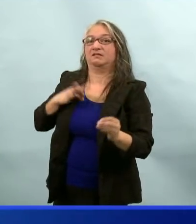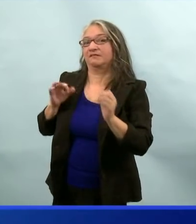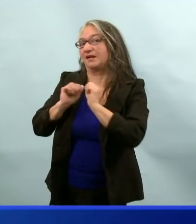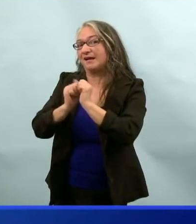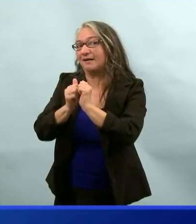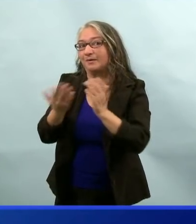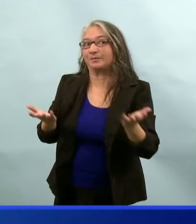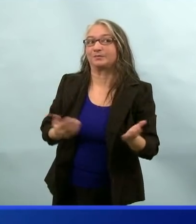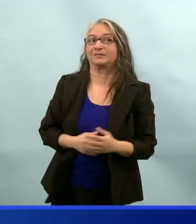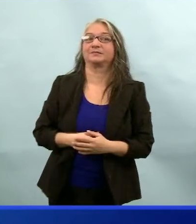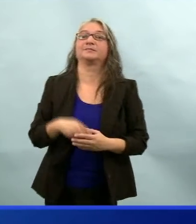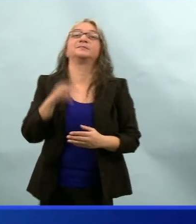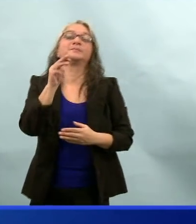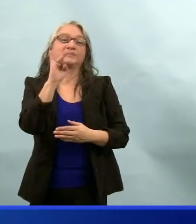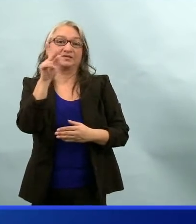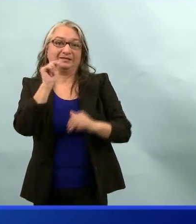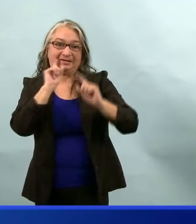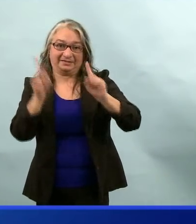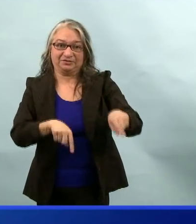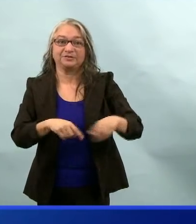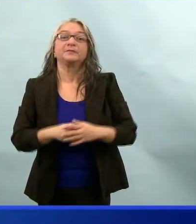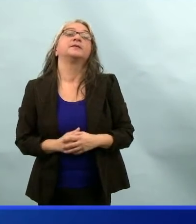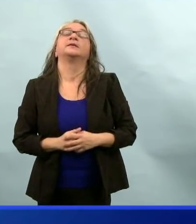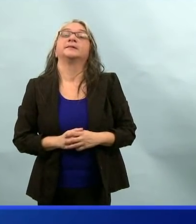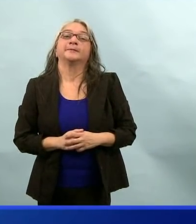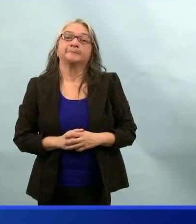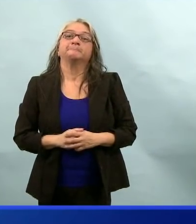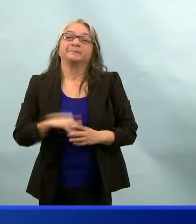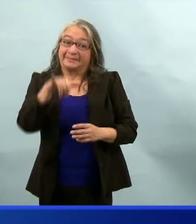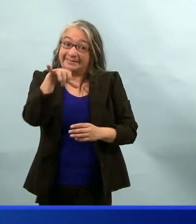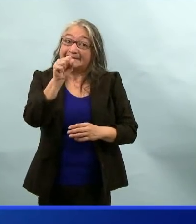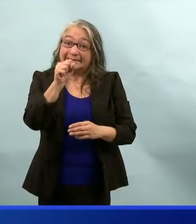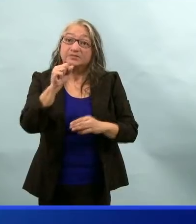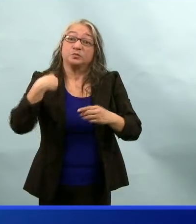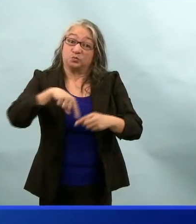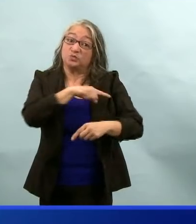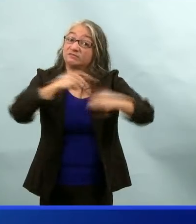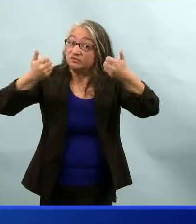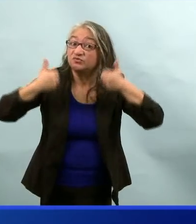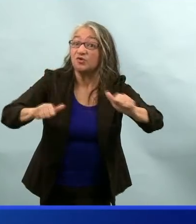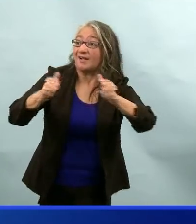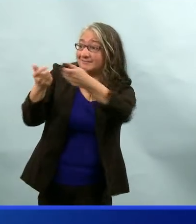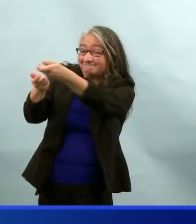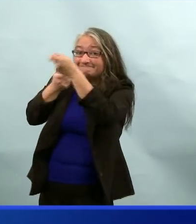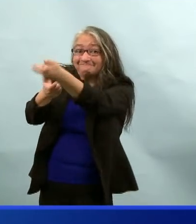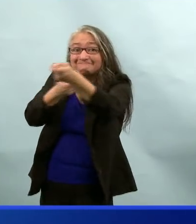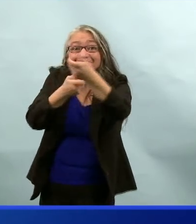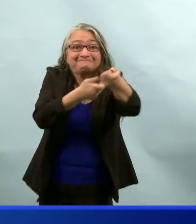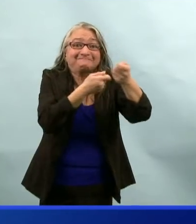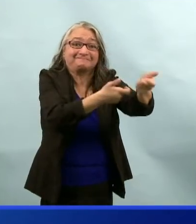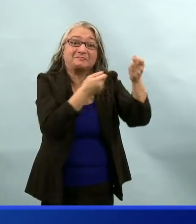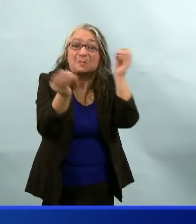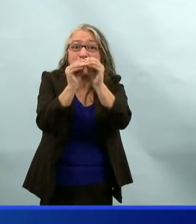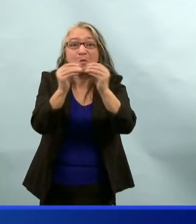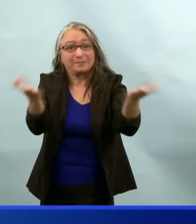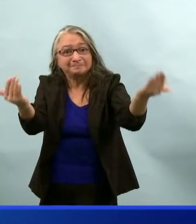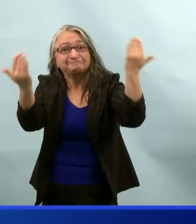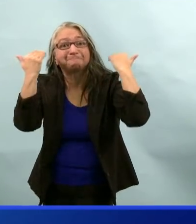to recruit and i'm not saying it's easy but we just recently graduated 40 nurses